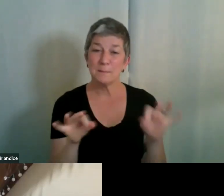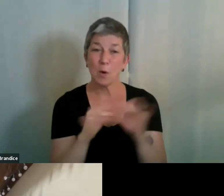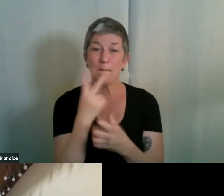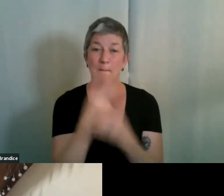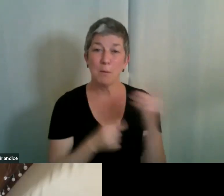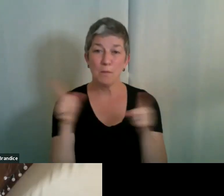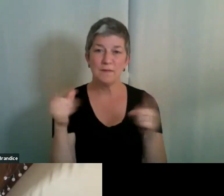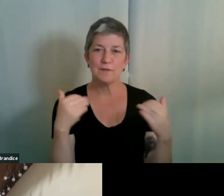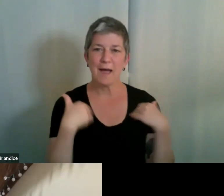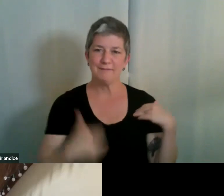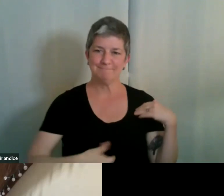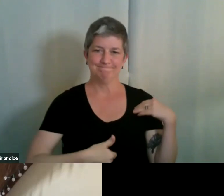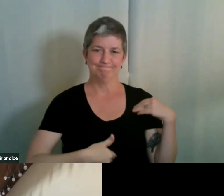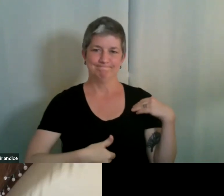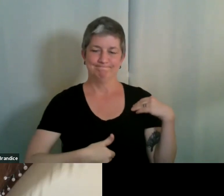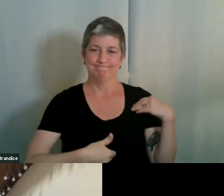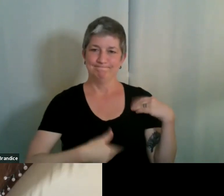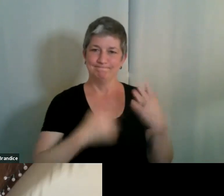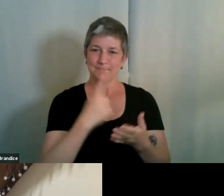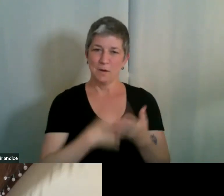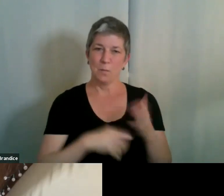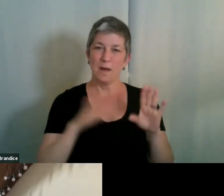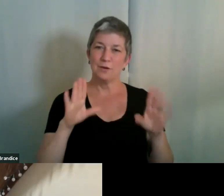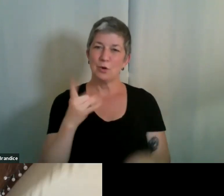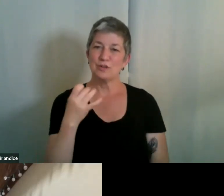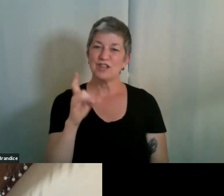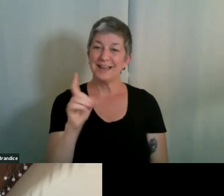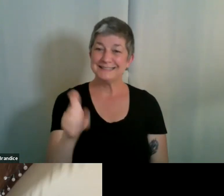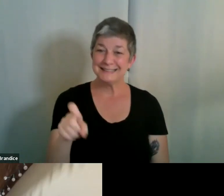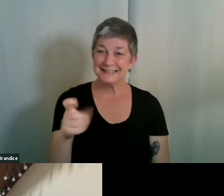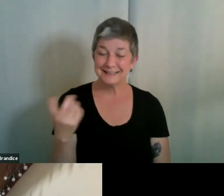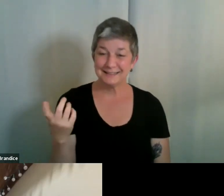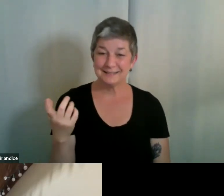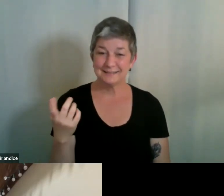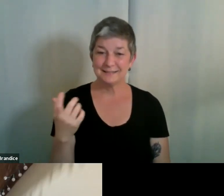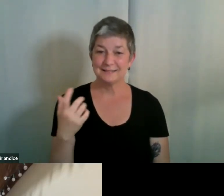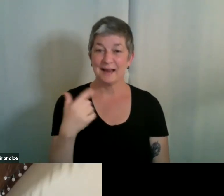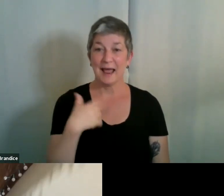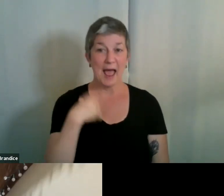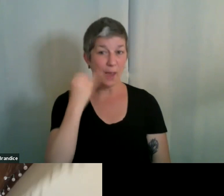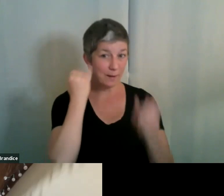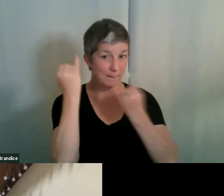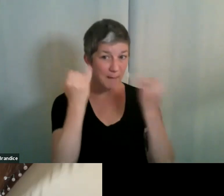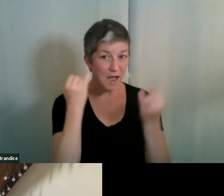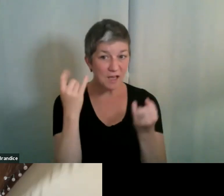sense of what your child needed. So I imagine that there is a